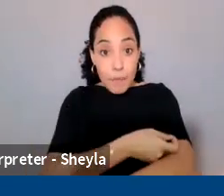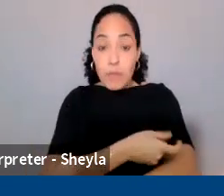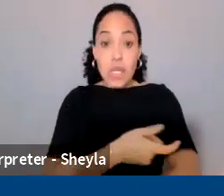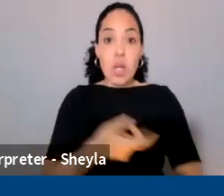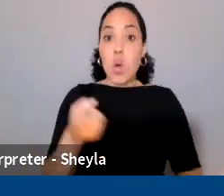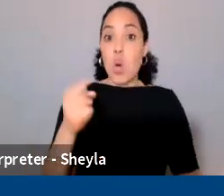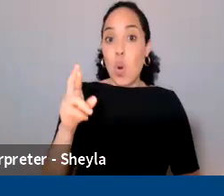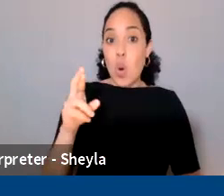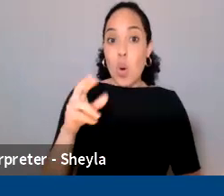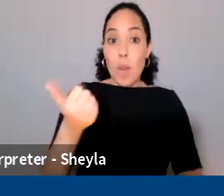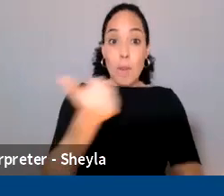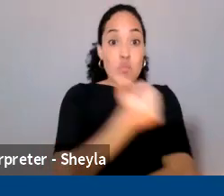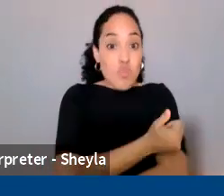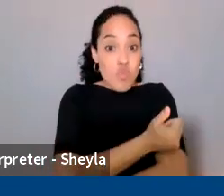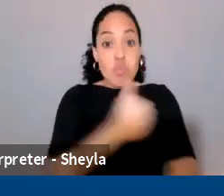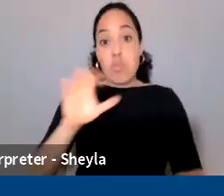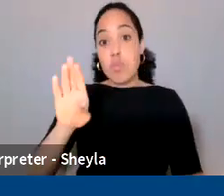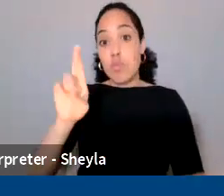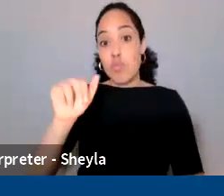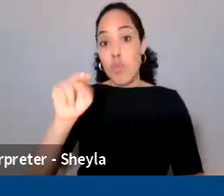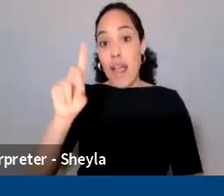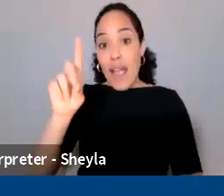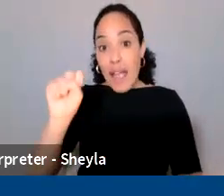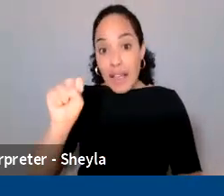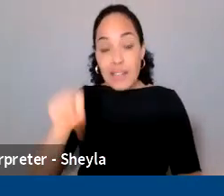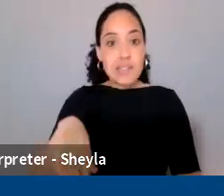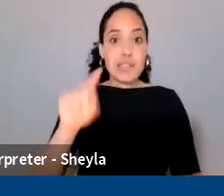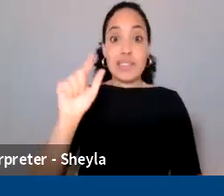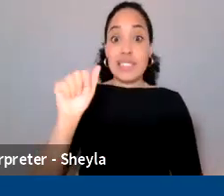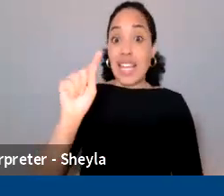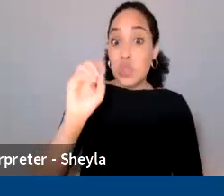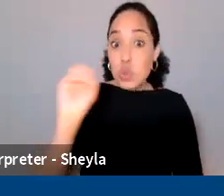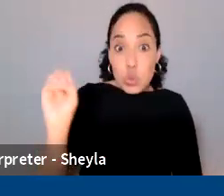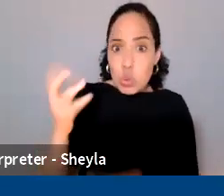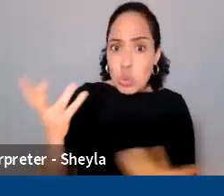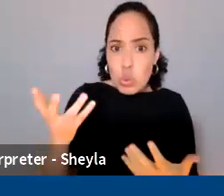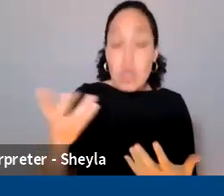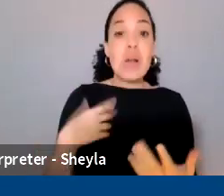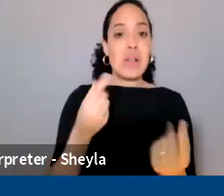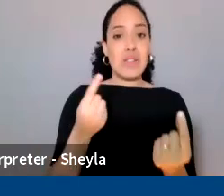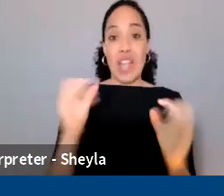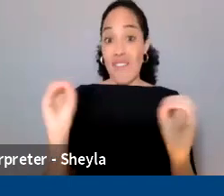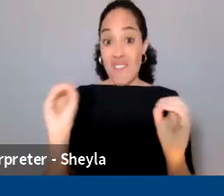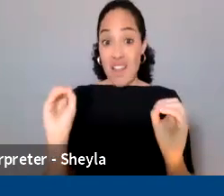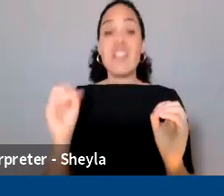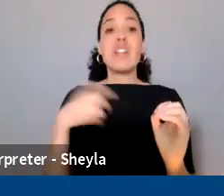in the preparation for the disaster take paint and paint on their flank or their hose your telephone